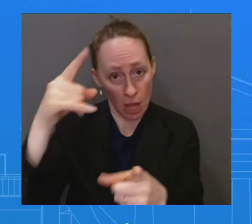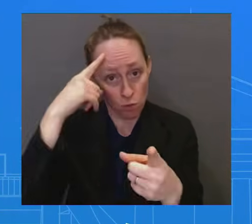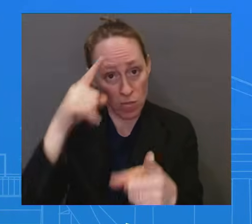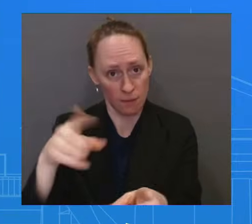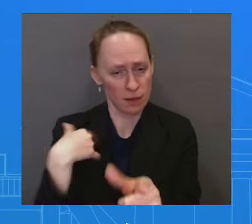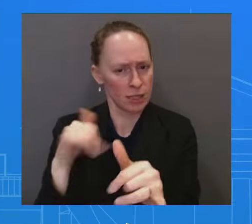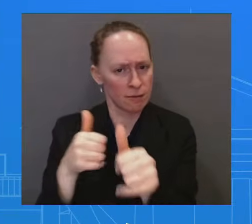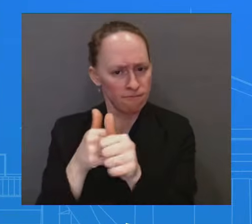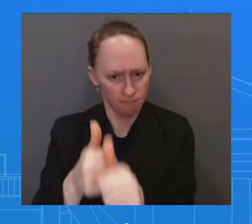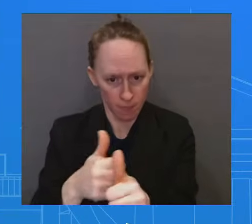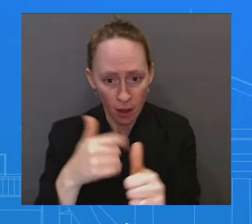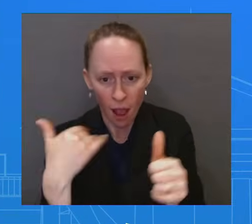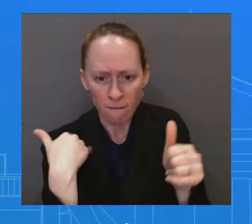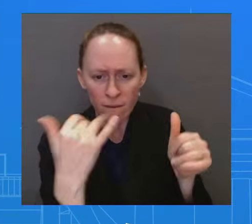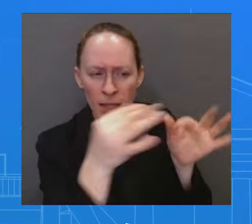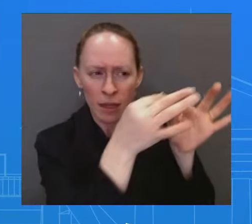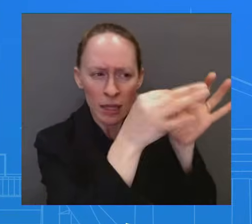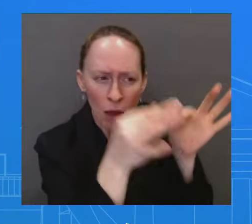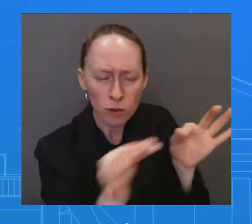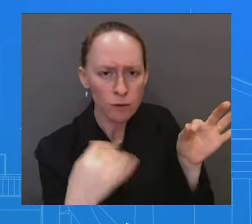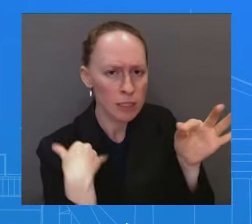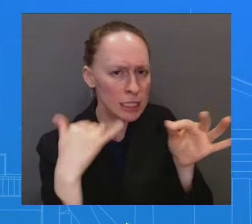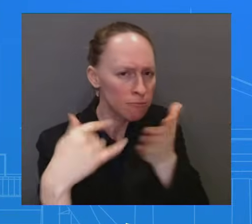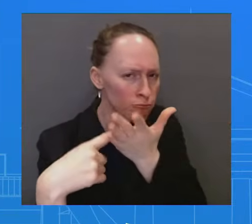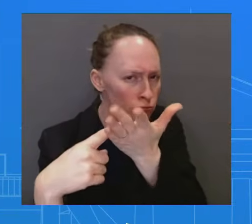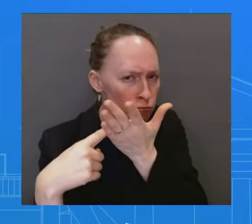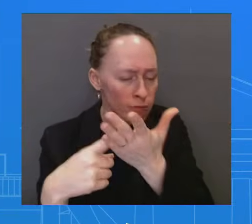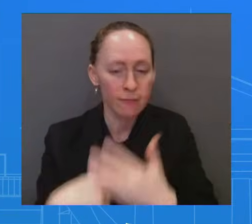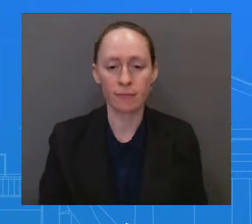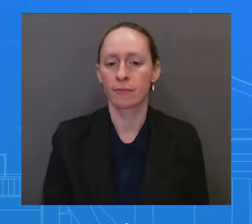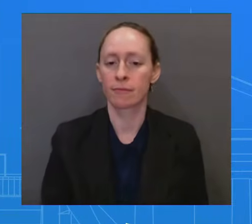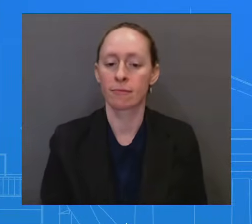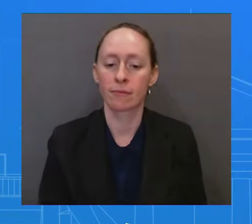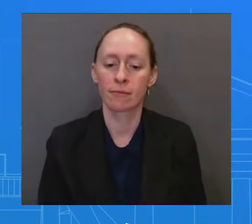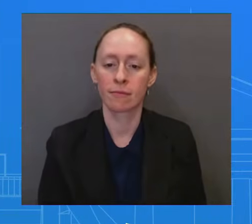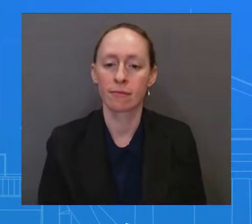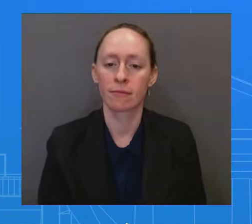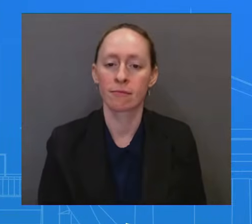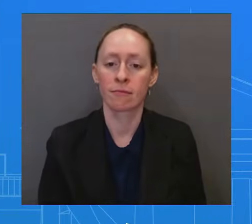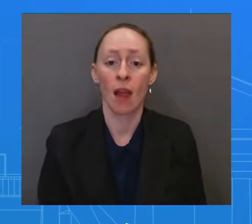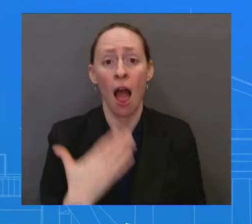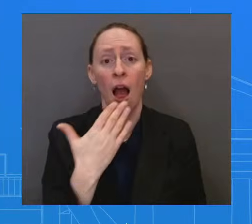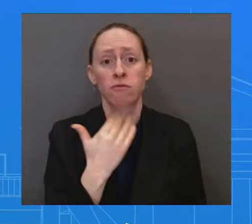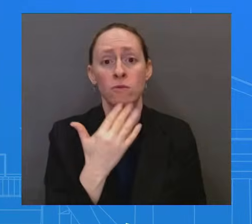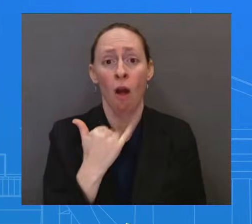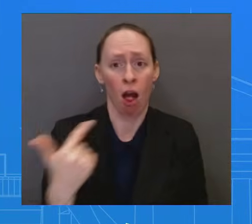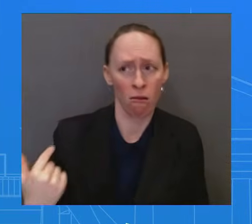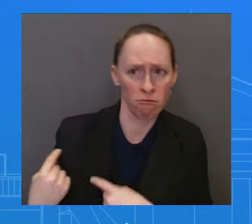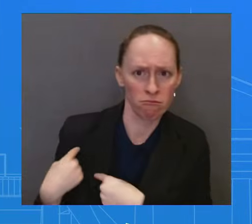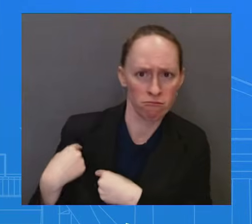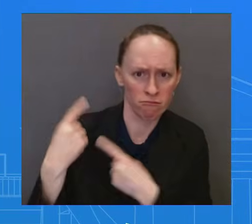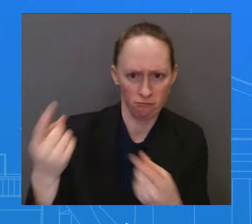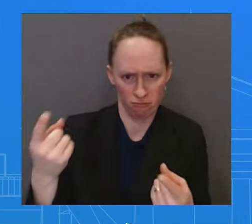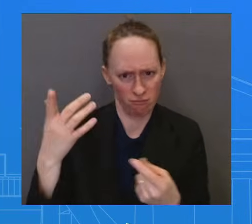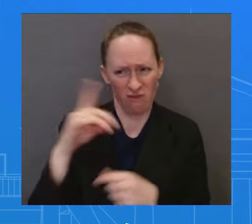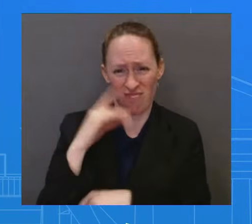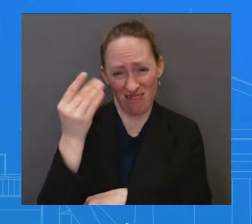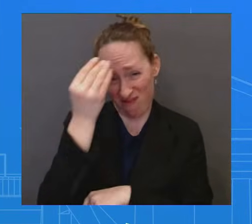has had a role in the inspection regime -- a key role, a pivotal role. And we understand and respect that. And I think I'll leave it at that. Ms. Jean-Pierre: Go ahead, Trevor.